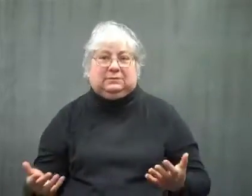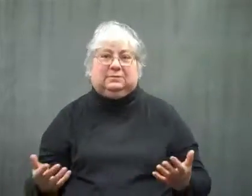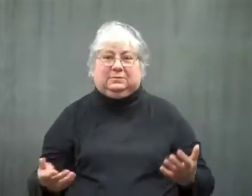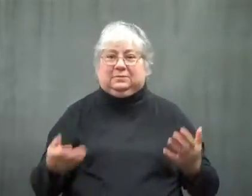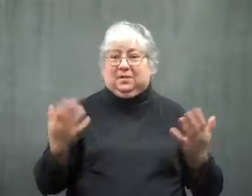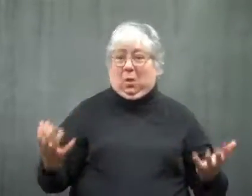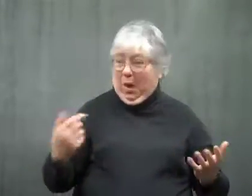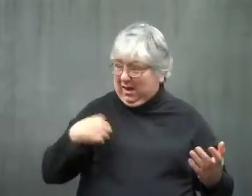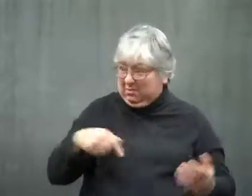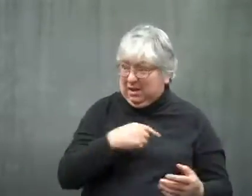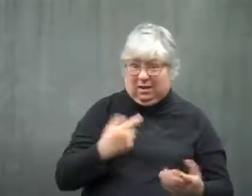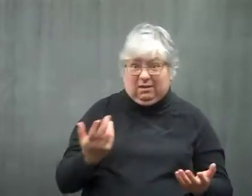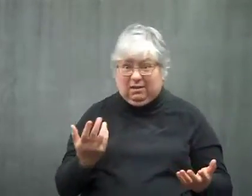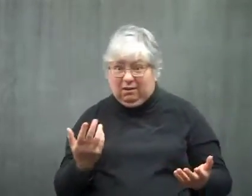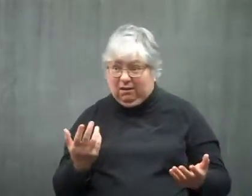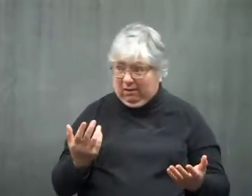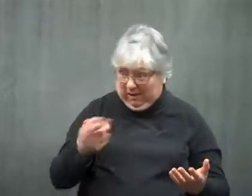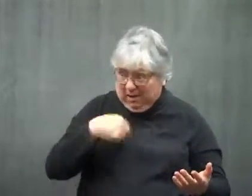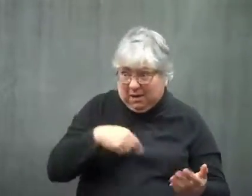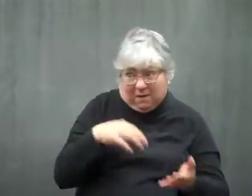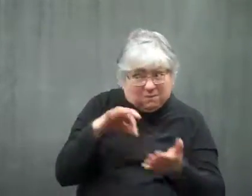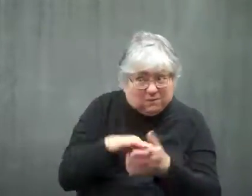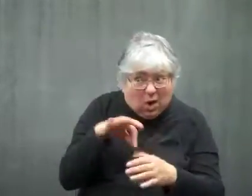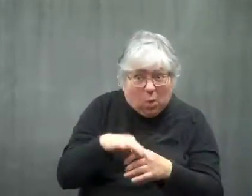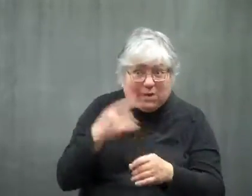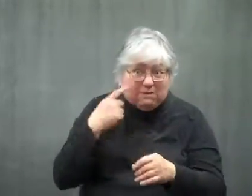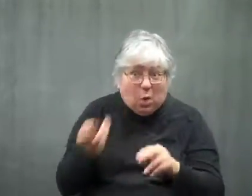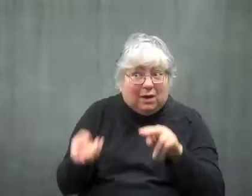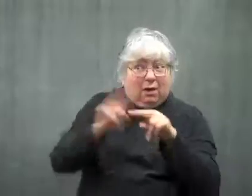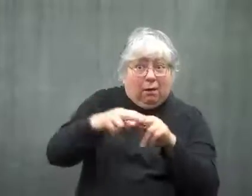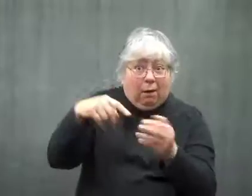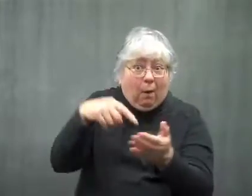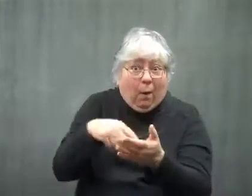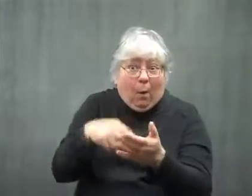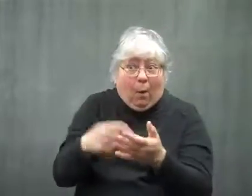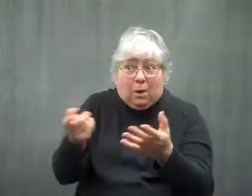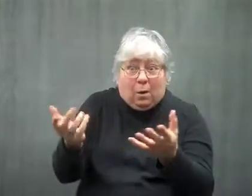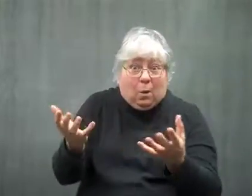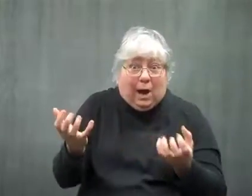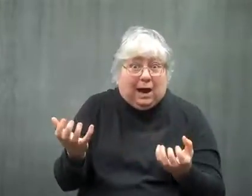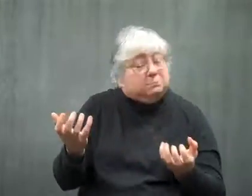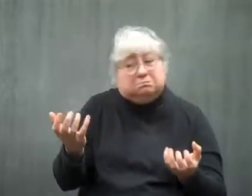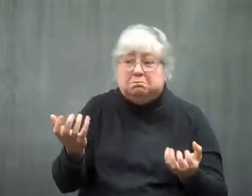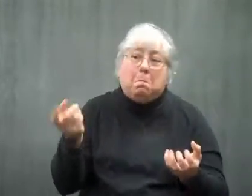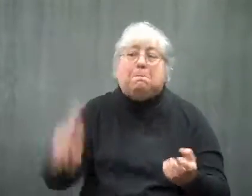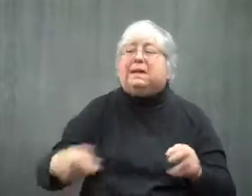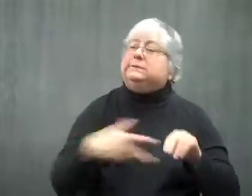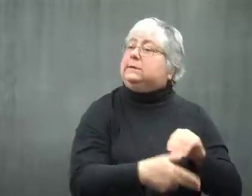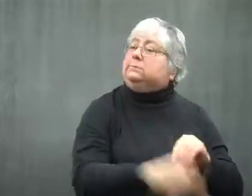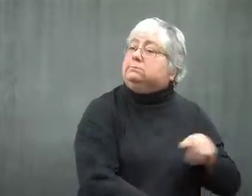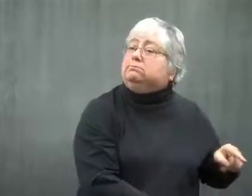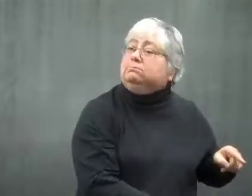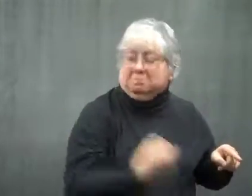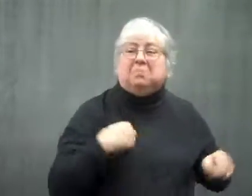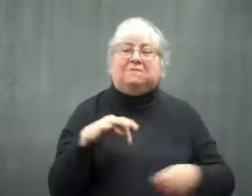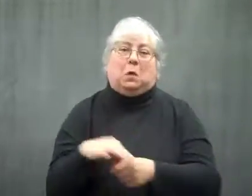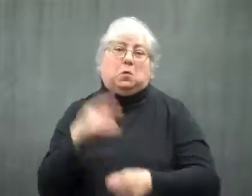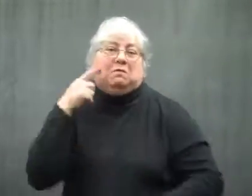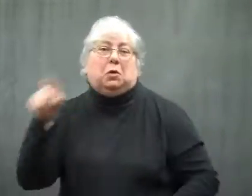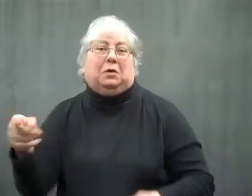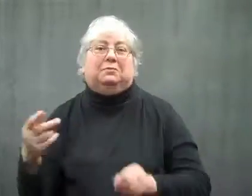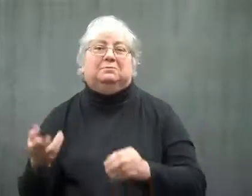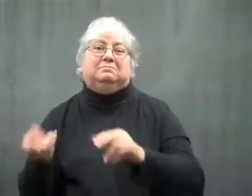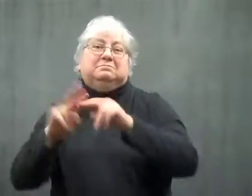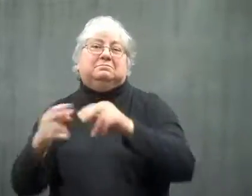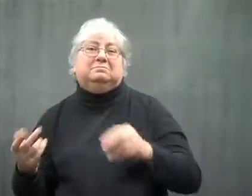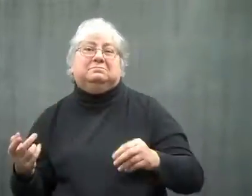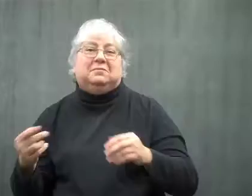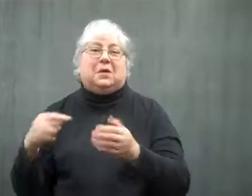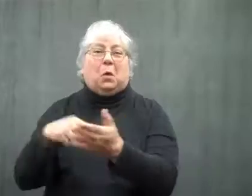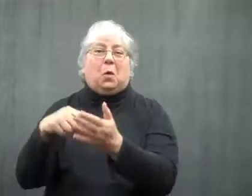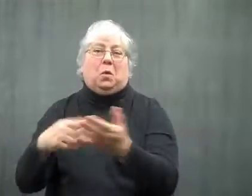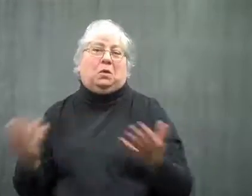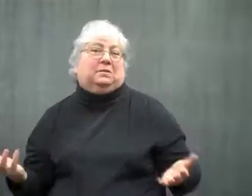They may insist on cuts to gain their support in voting for an increase in government debt limits.